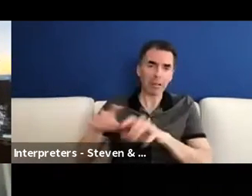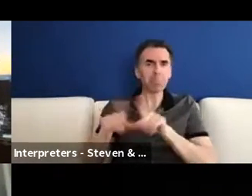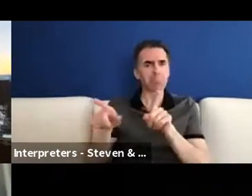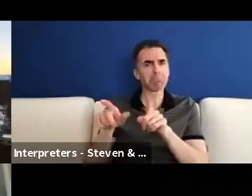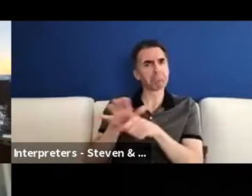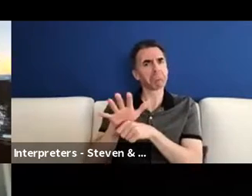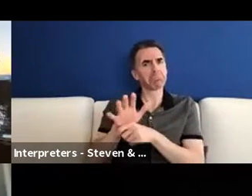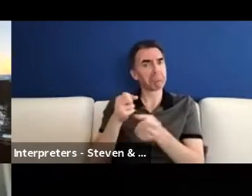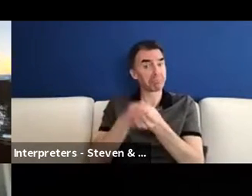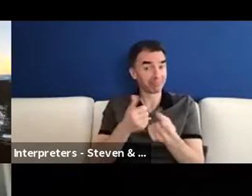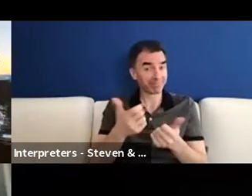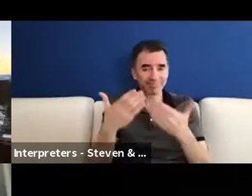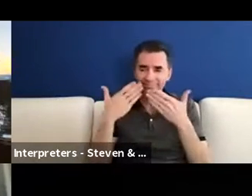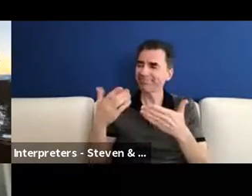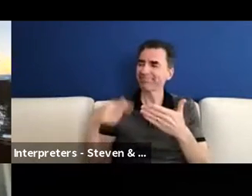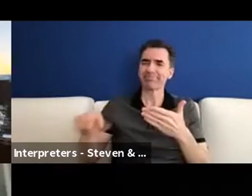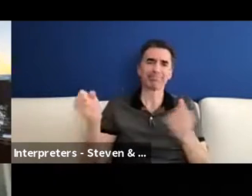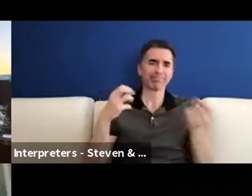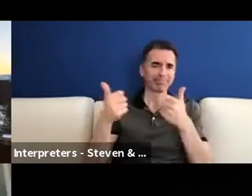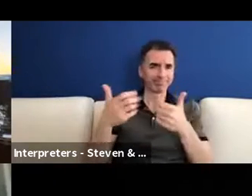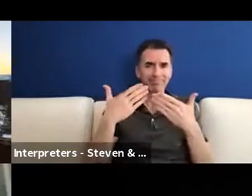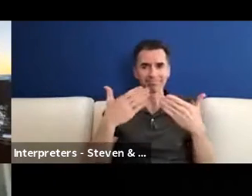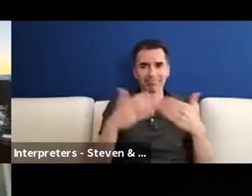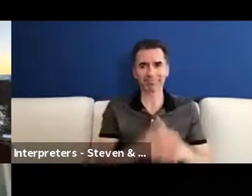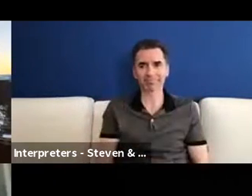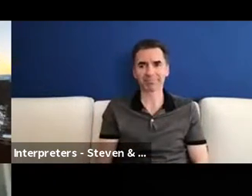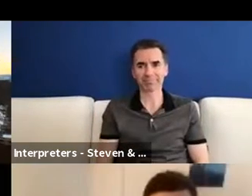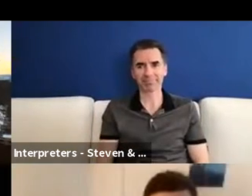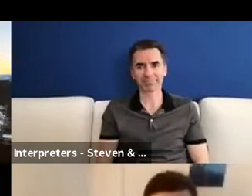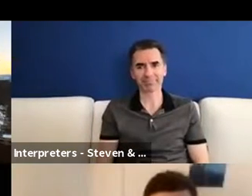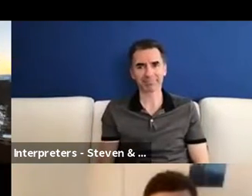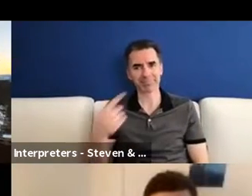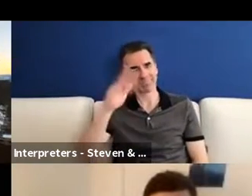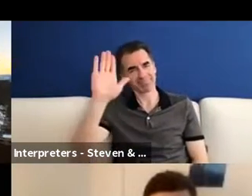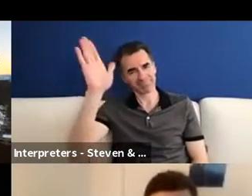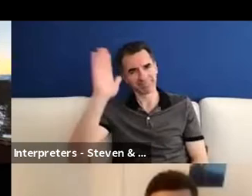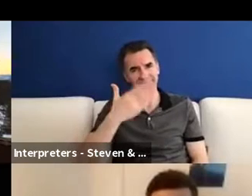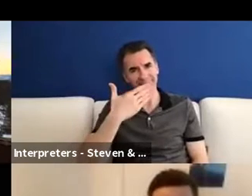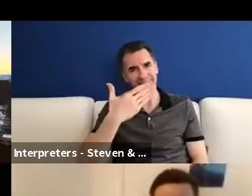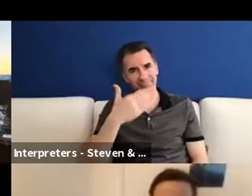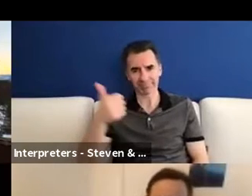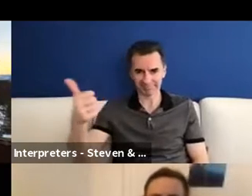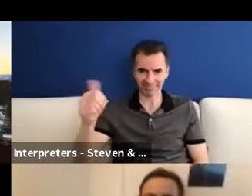Jodie Steeley: Thank you all. Thank you, everyone. Unknown: Thank you again. God bless you. Bye. Bye. Bye, bye.